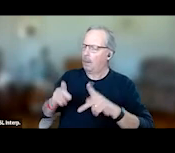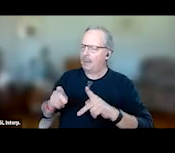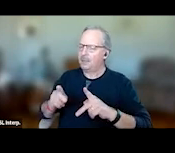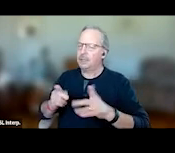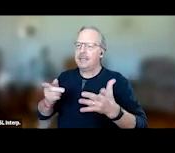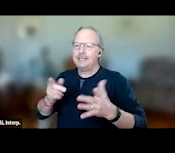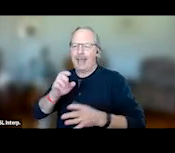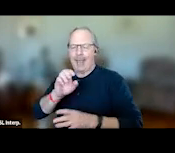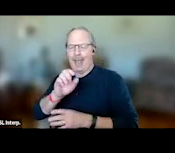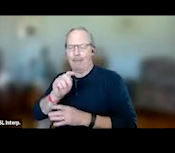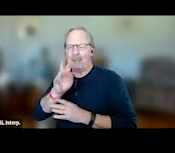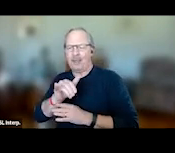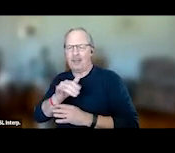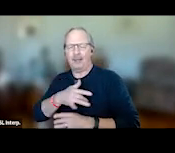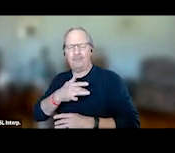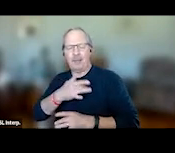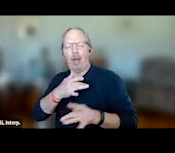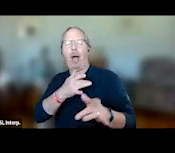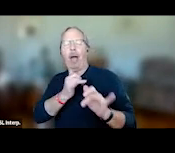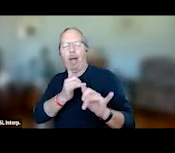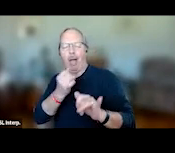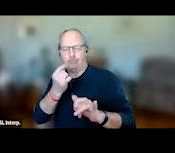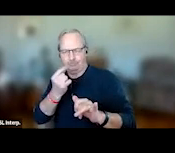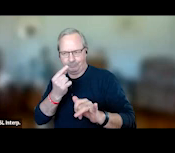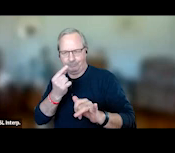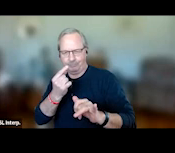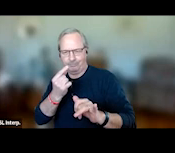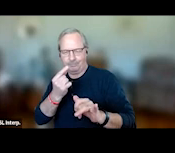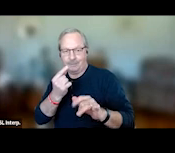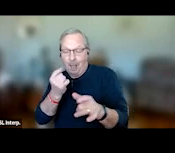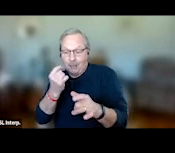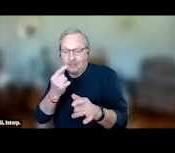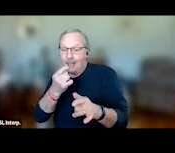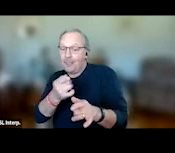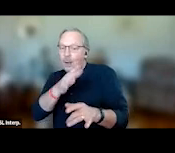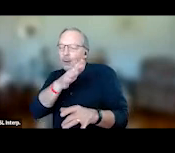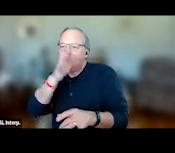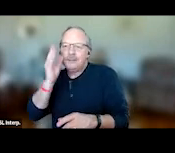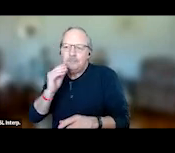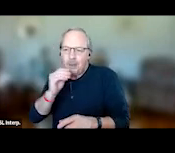The ability to put ourselves in someone else's shoes and have a sense of understanding of others' experiences and emotions.